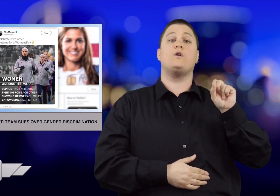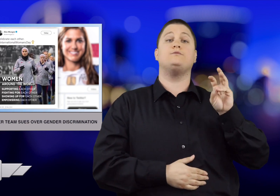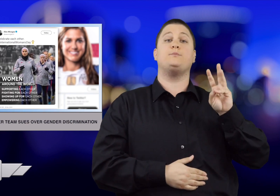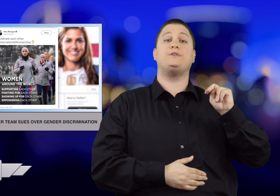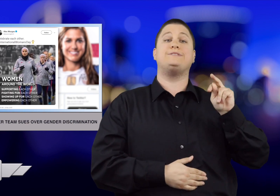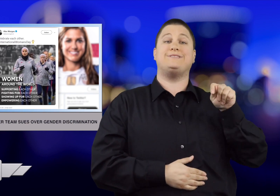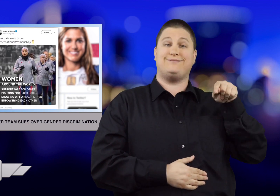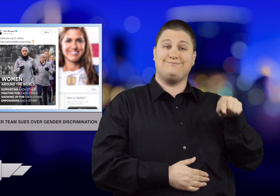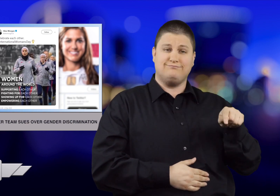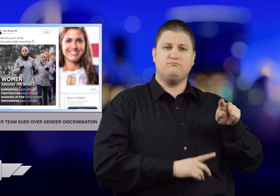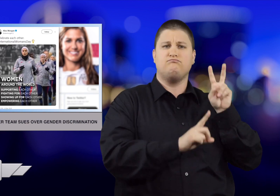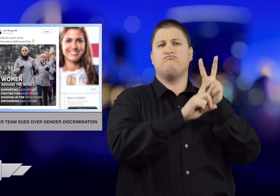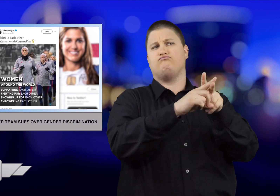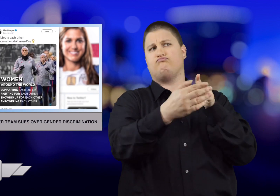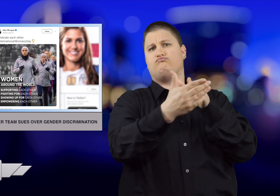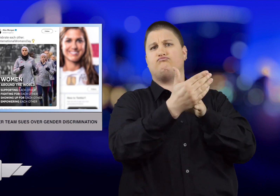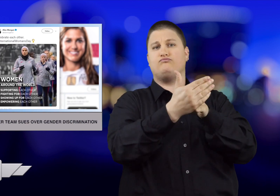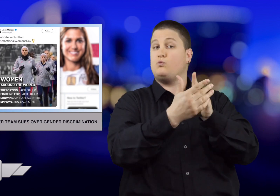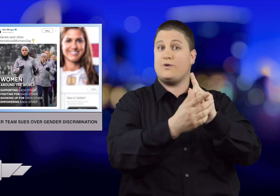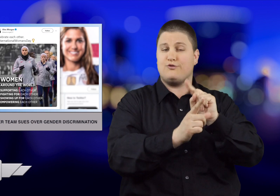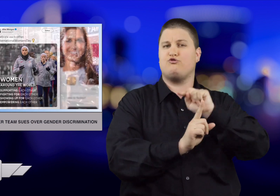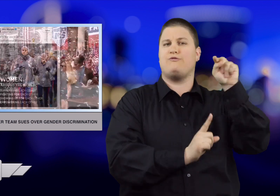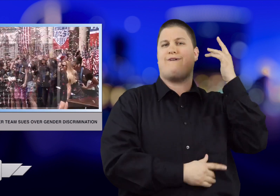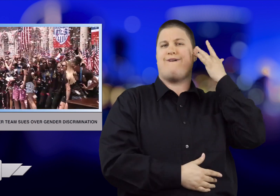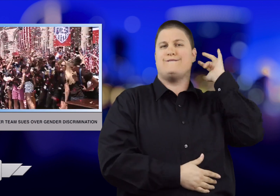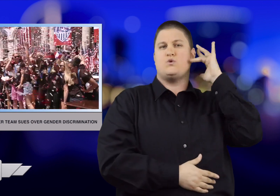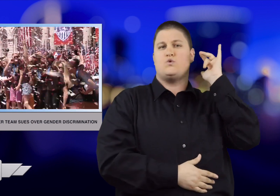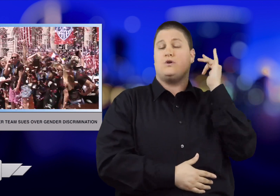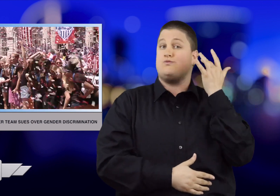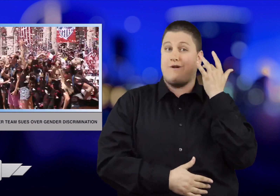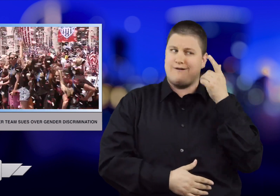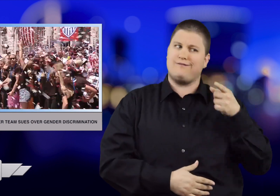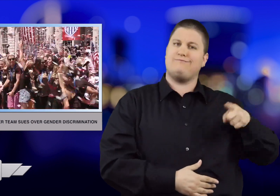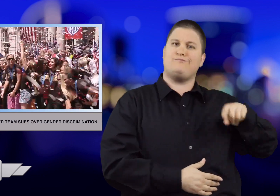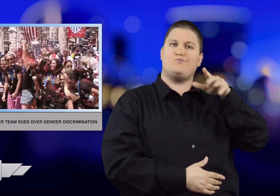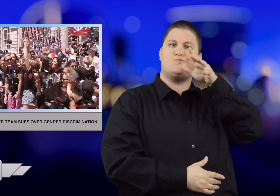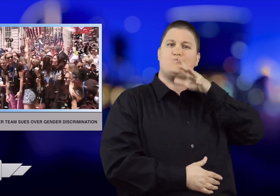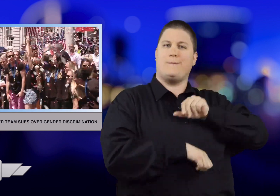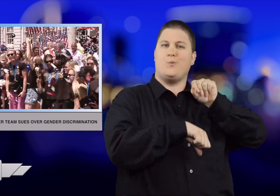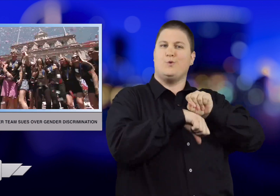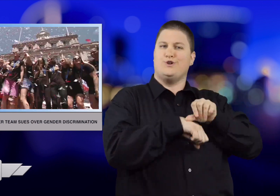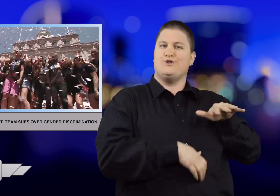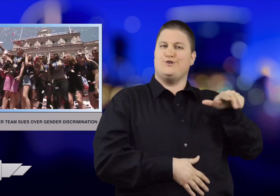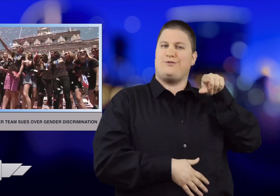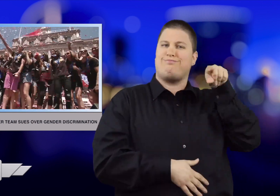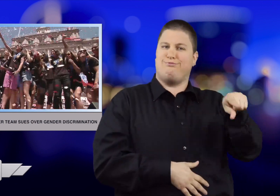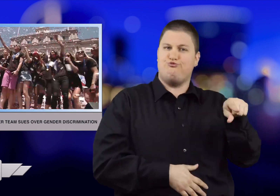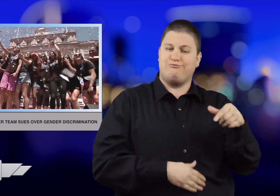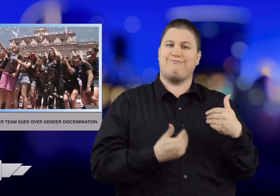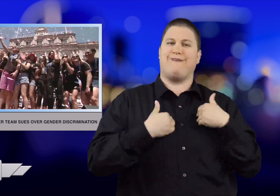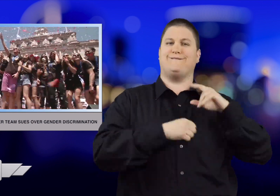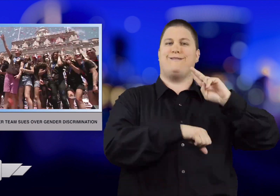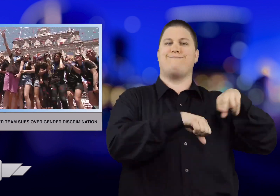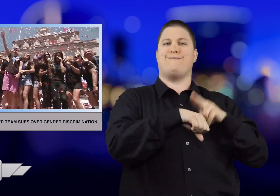The suit was filed in US District Court in California where the women are employed and